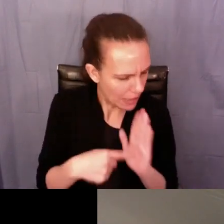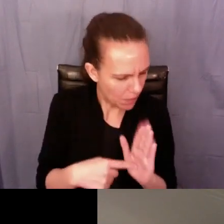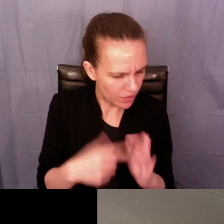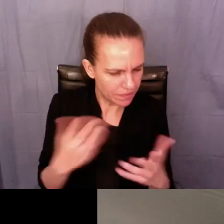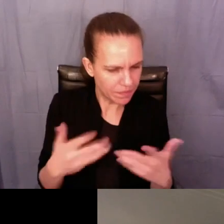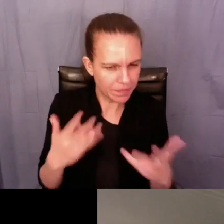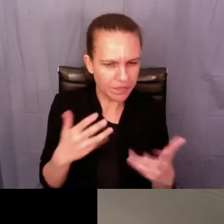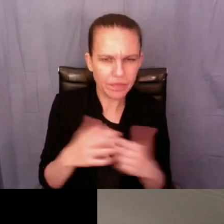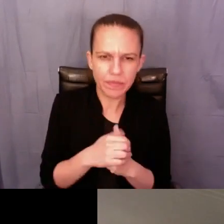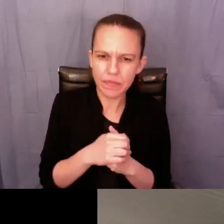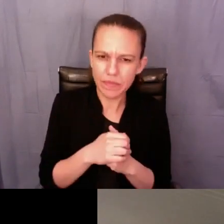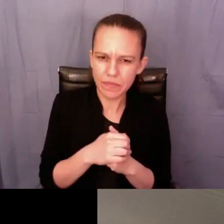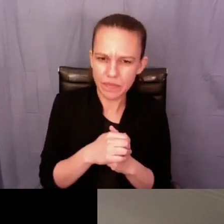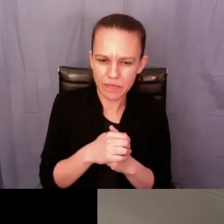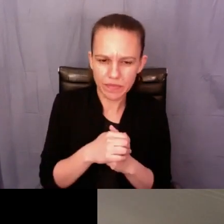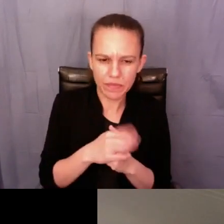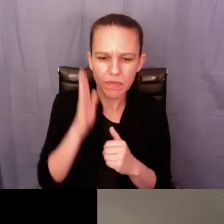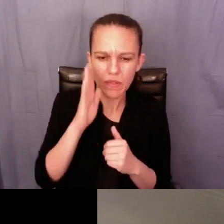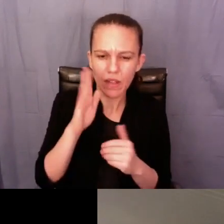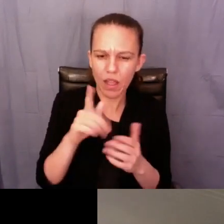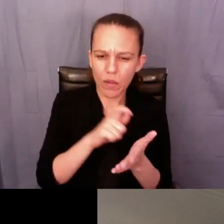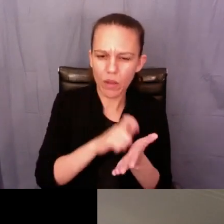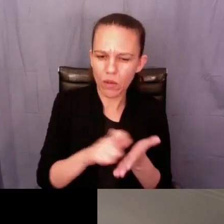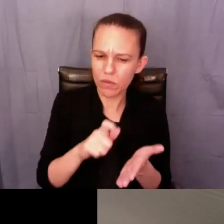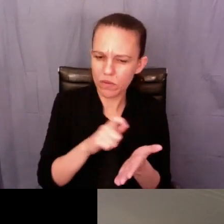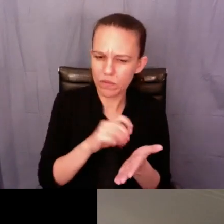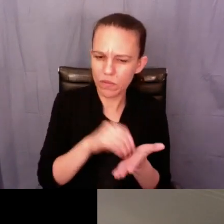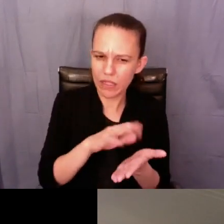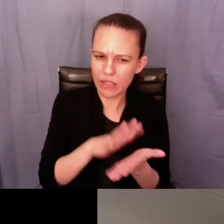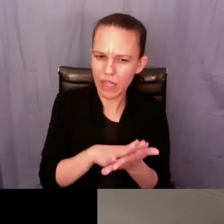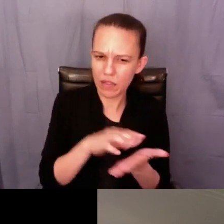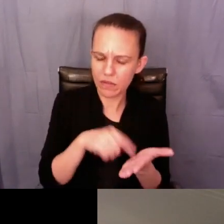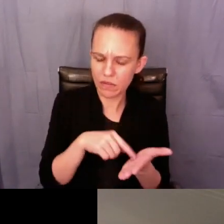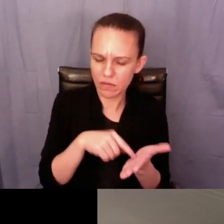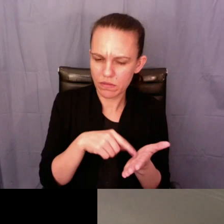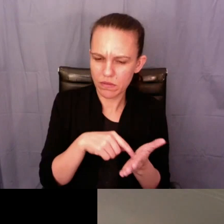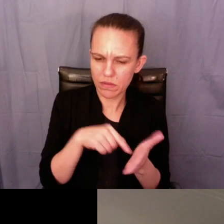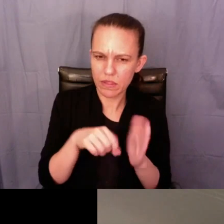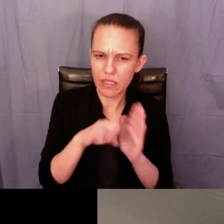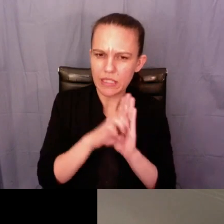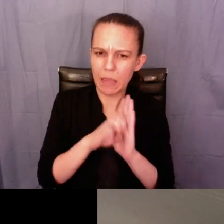i will write down the sample in the in the chat, okay?